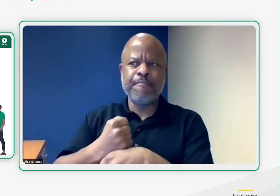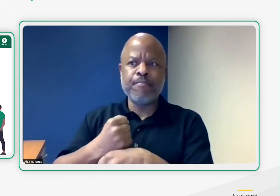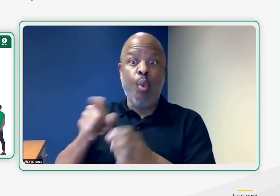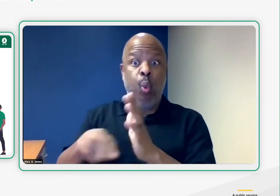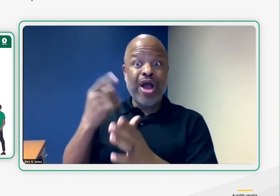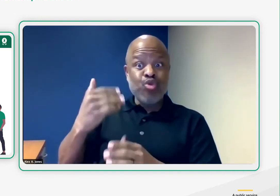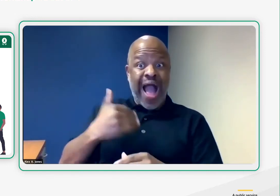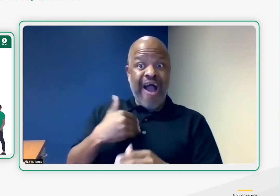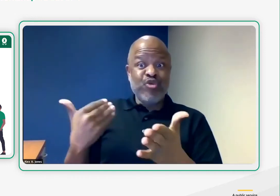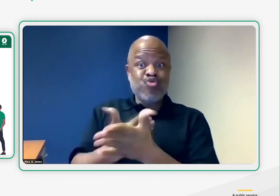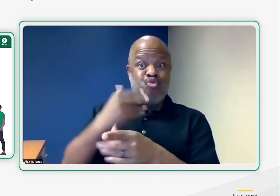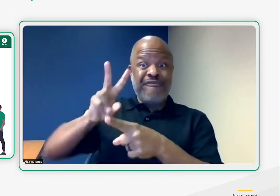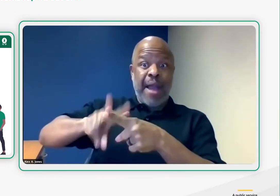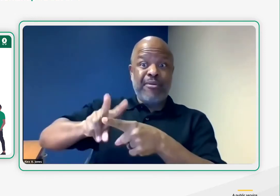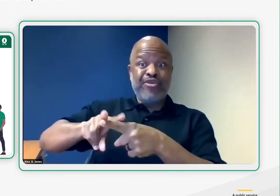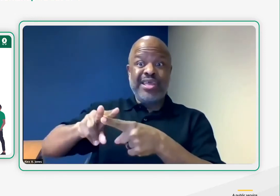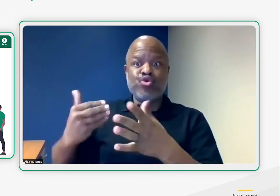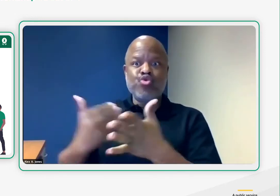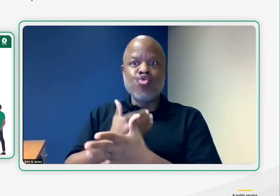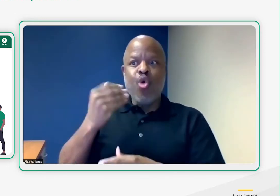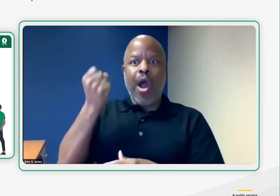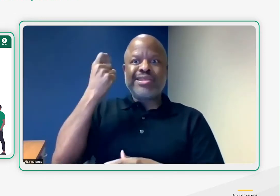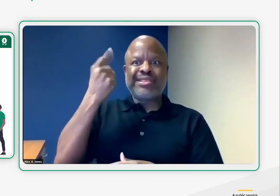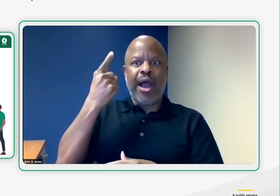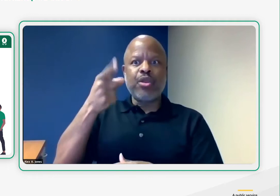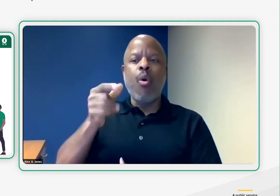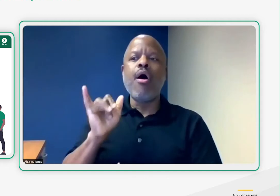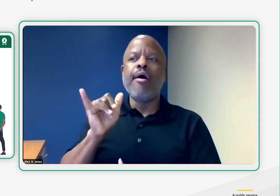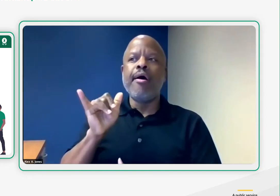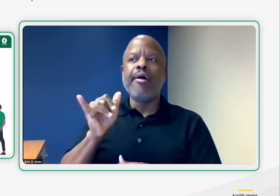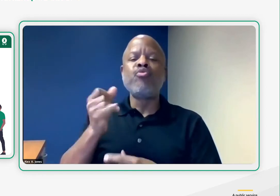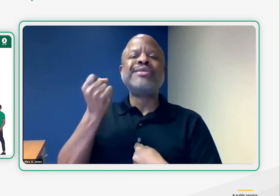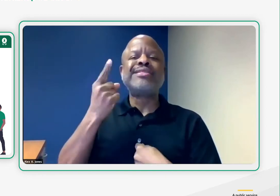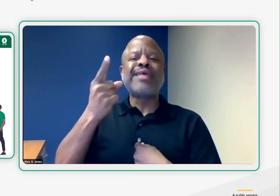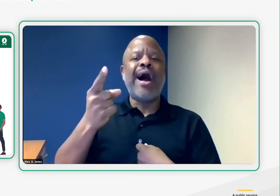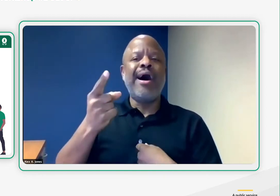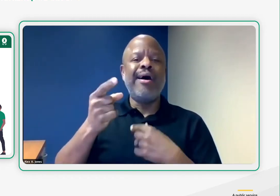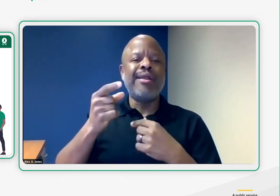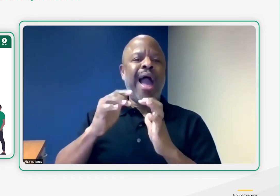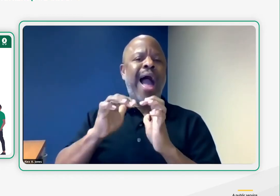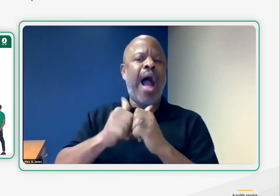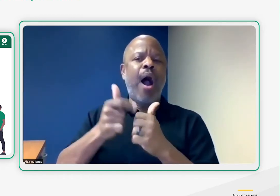For example, you will be gaining new vocabulary that will influence your decision-making process,